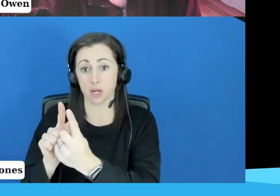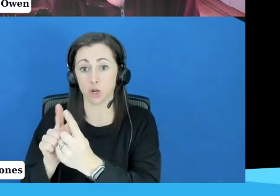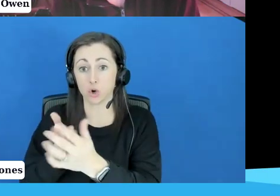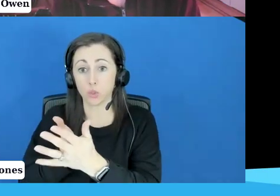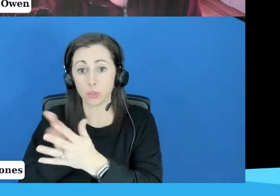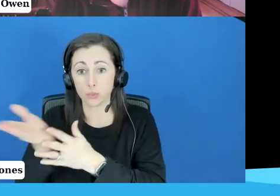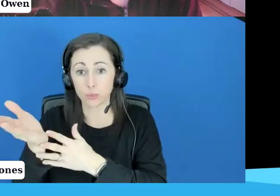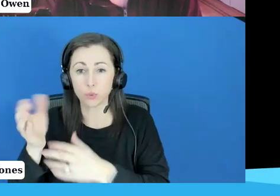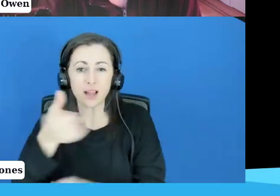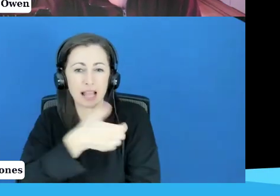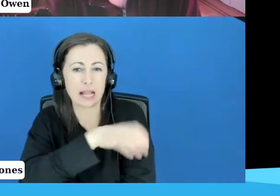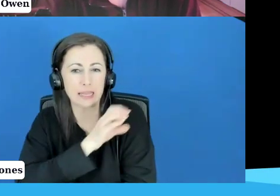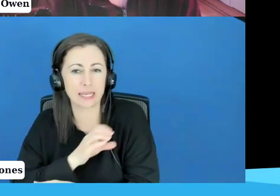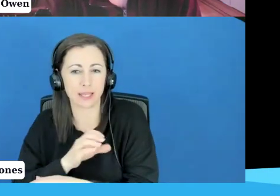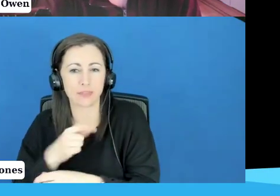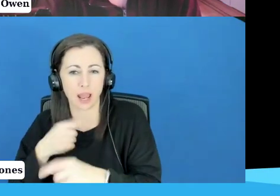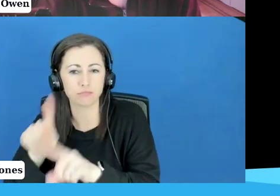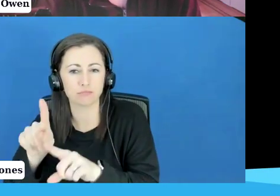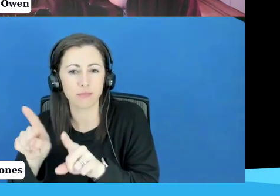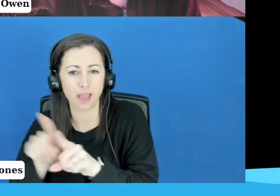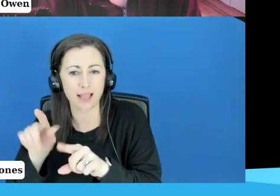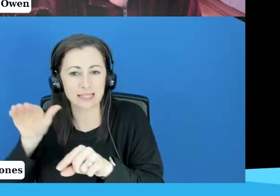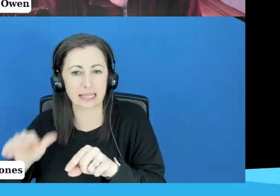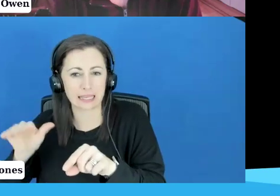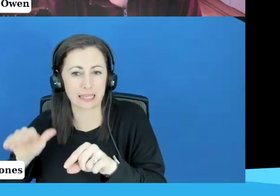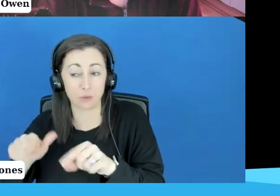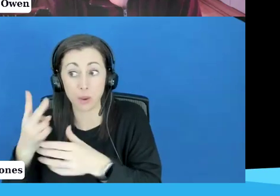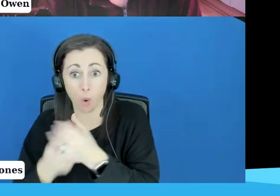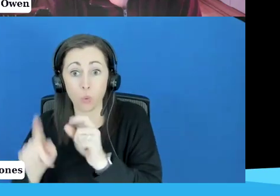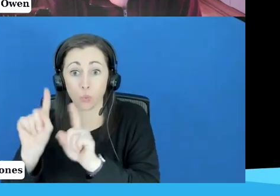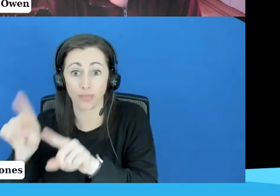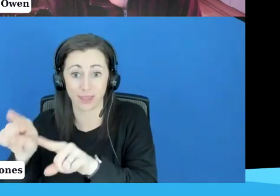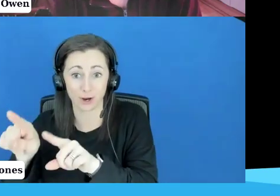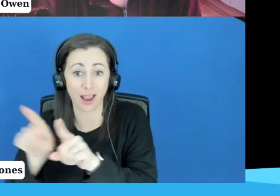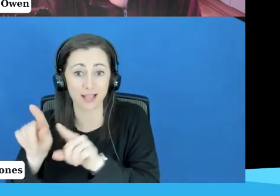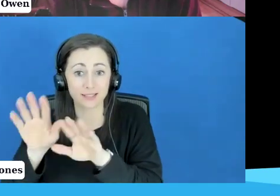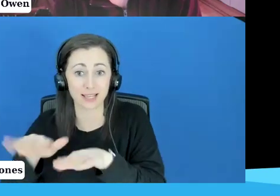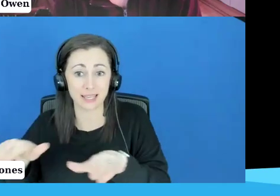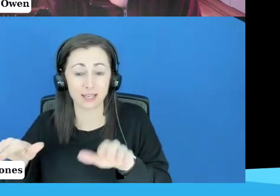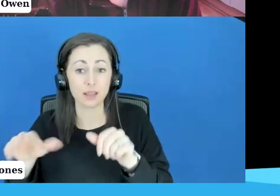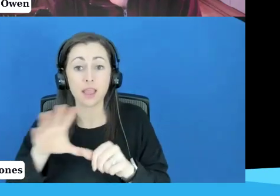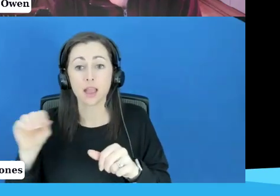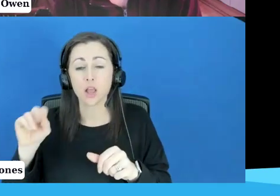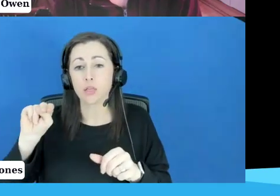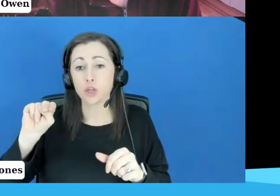Both of us have went there as children. The nurse practitioner had known her my whole life,